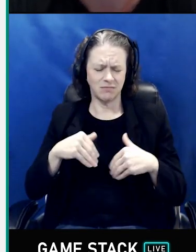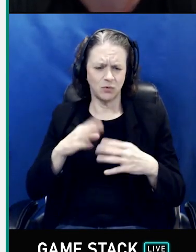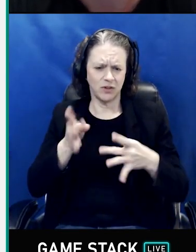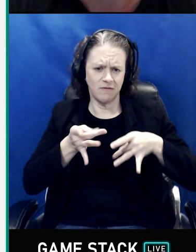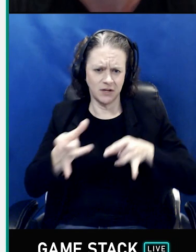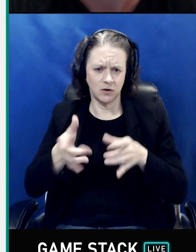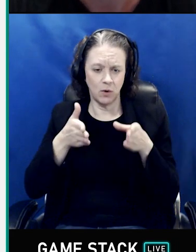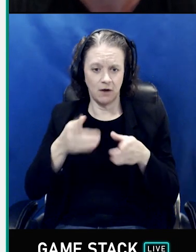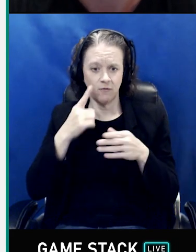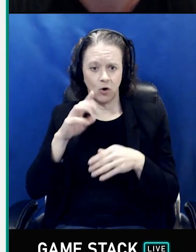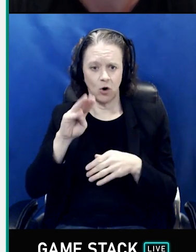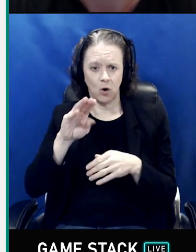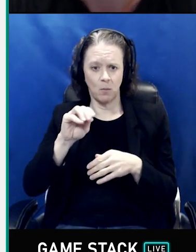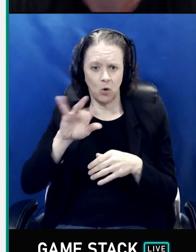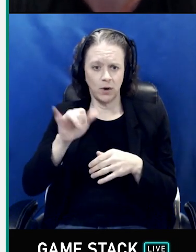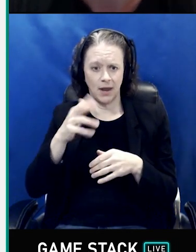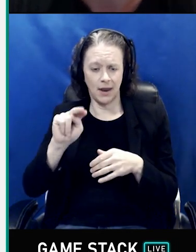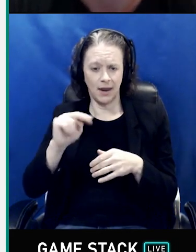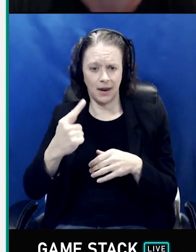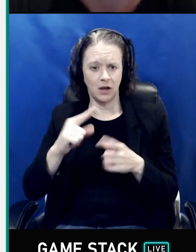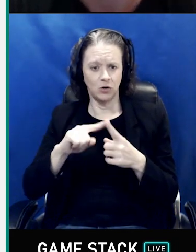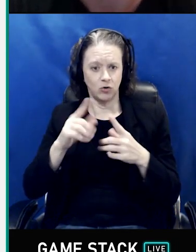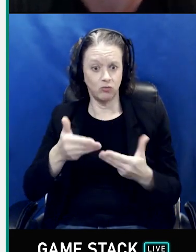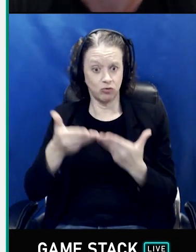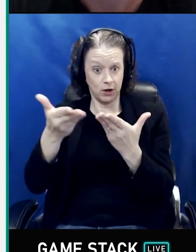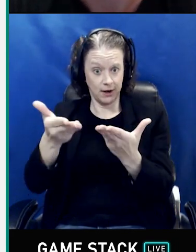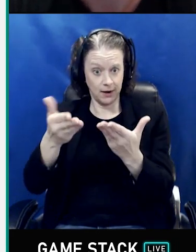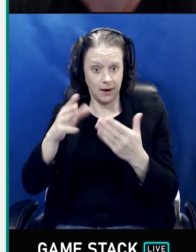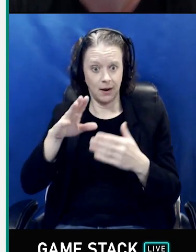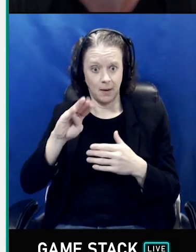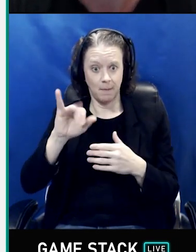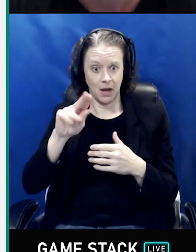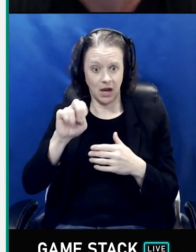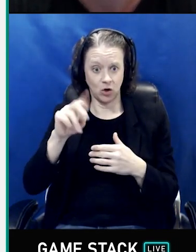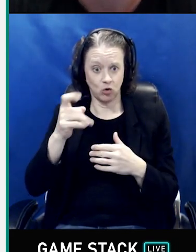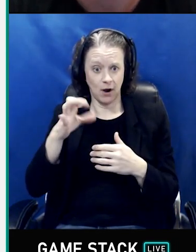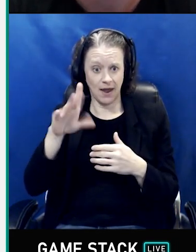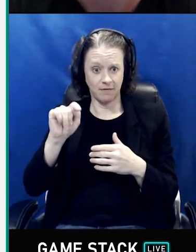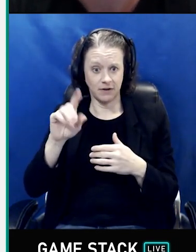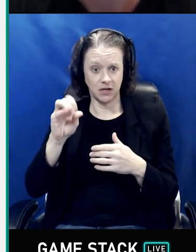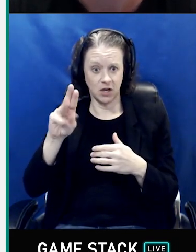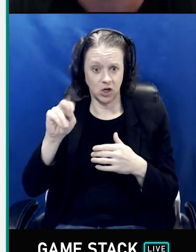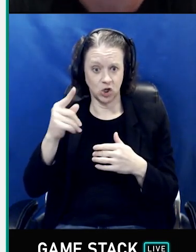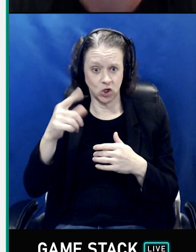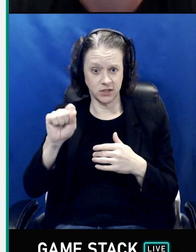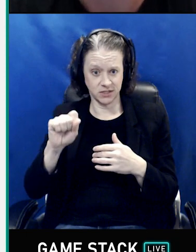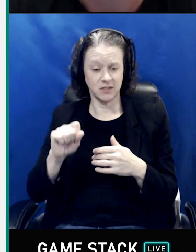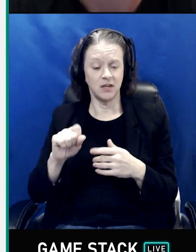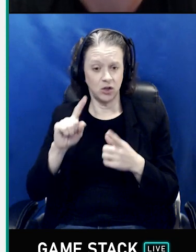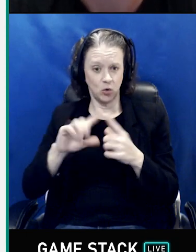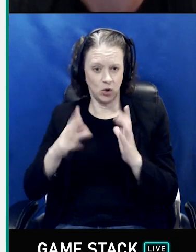bring Minecraft Dungeons to a new form factor, while maintaining brand quality and customer experience.